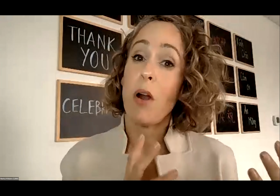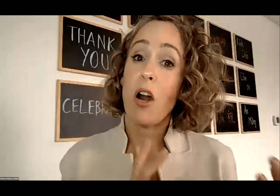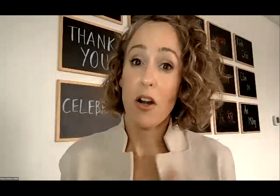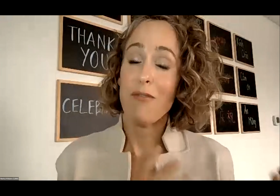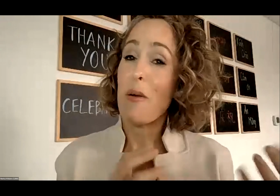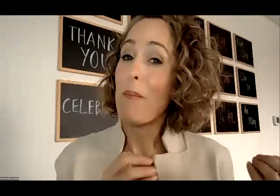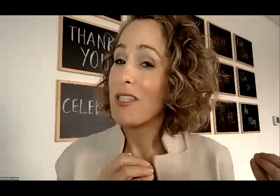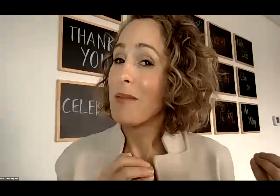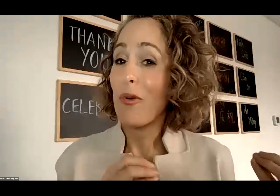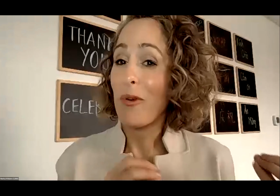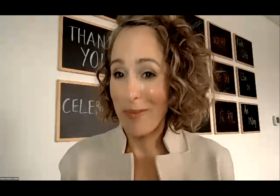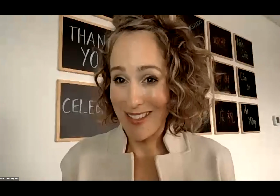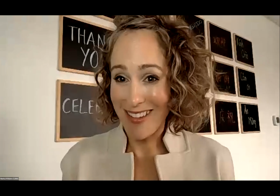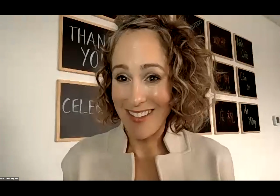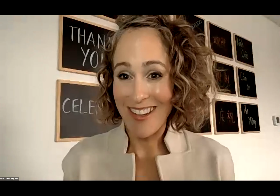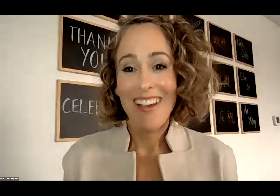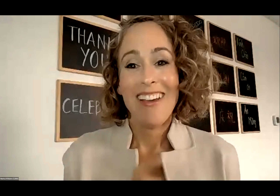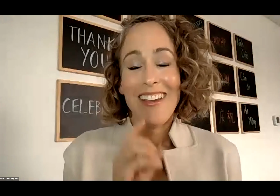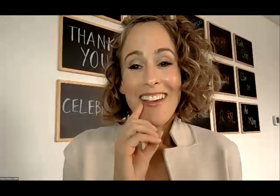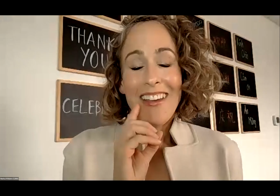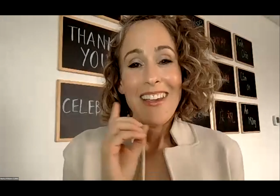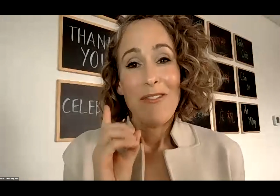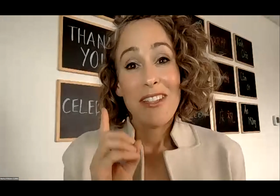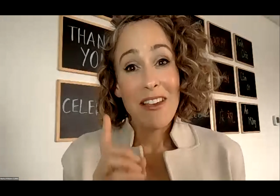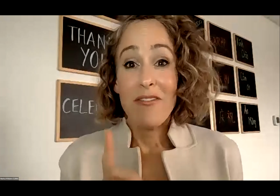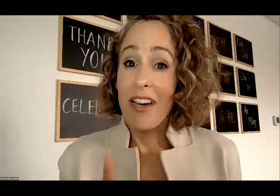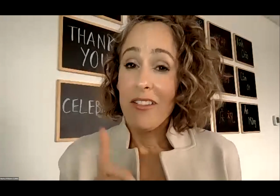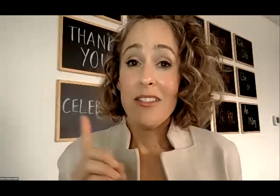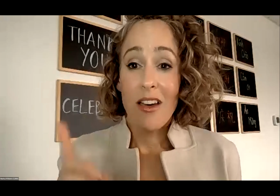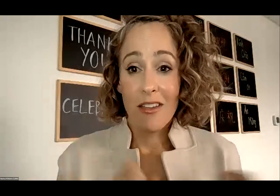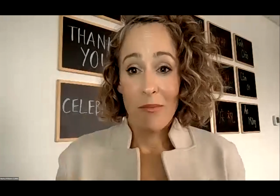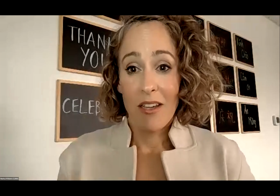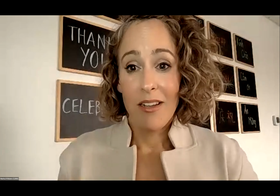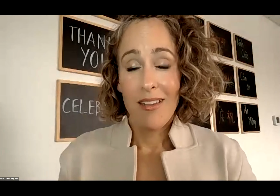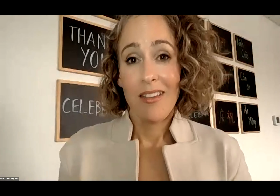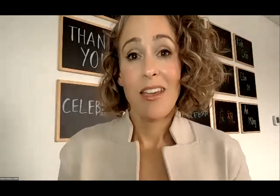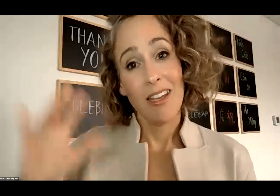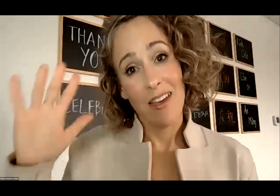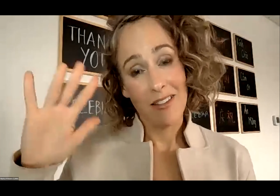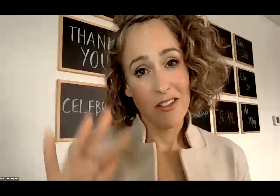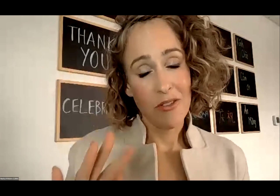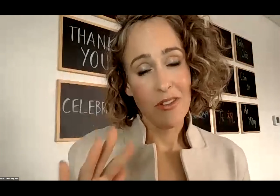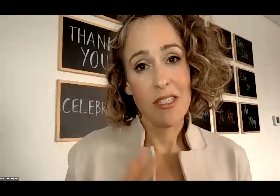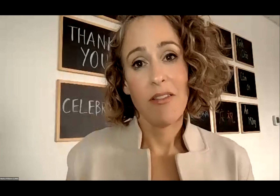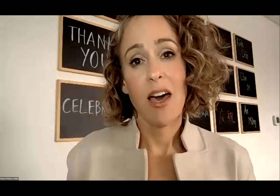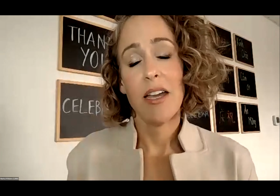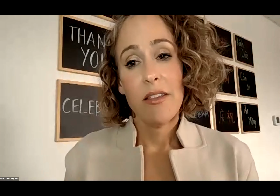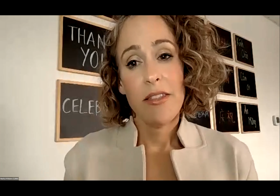of the most important message. If it's a vital document, and again, I'll send you a list of that,